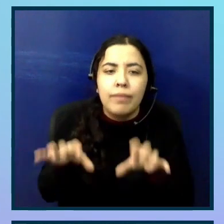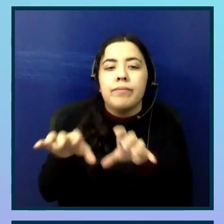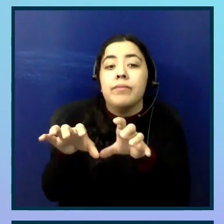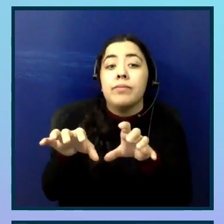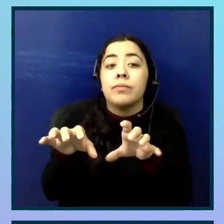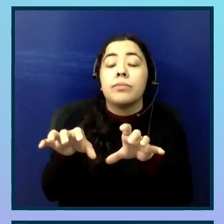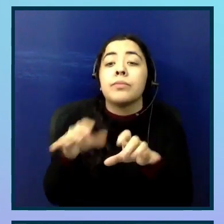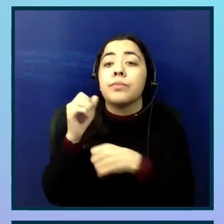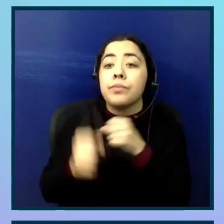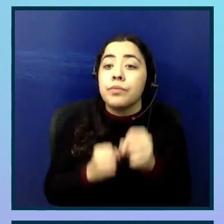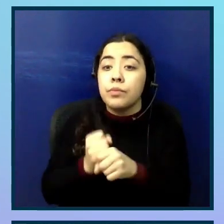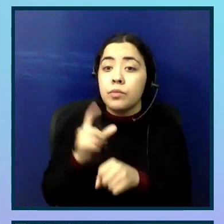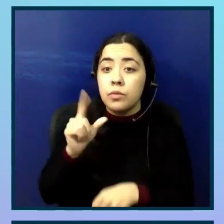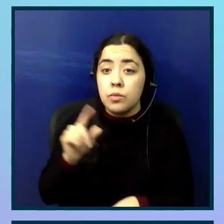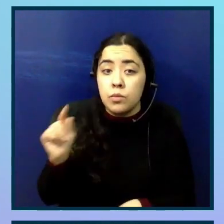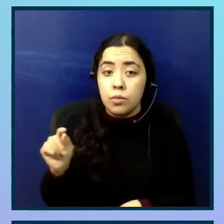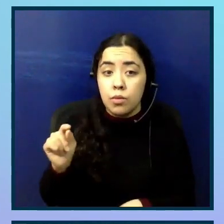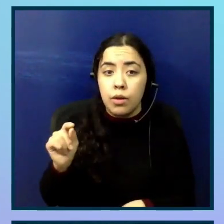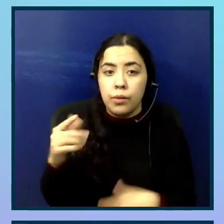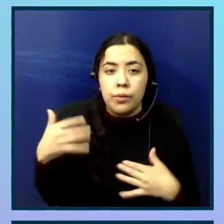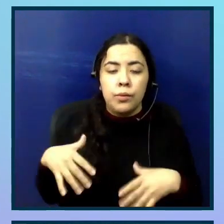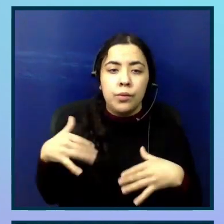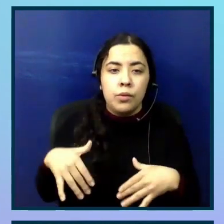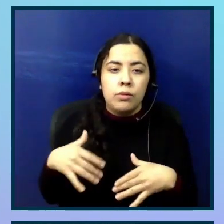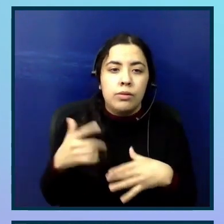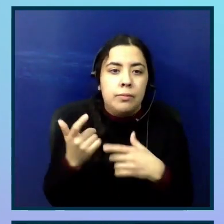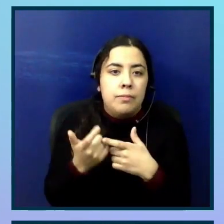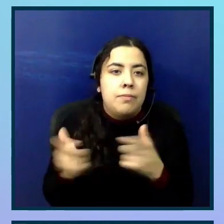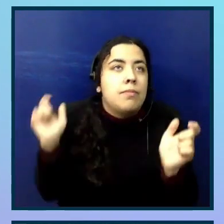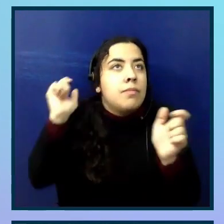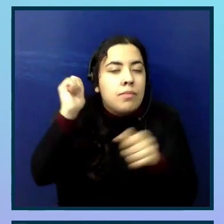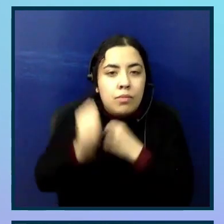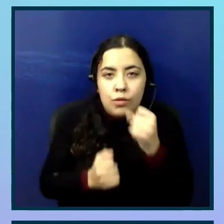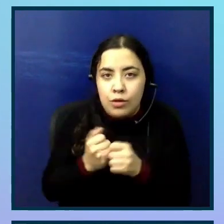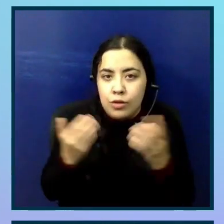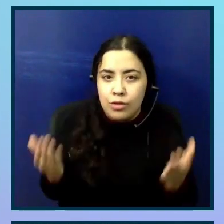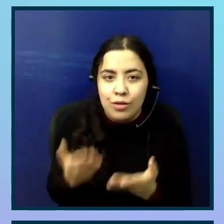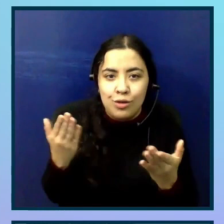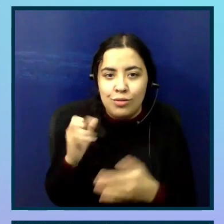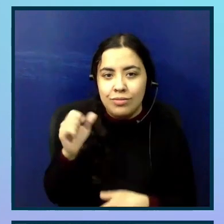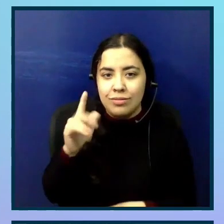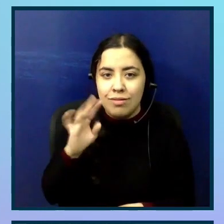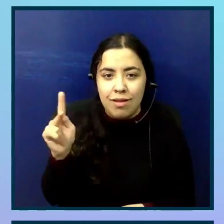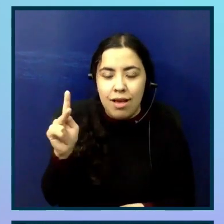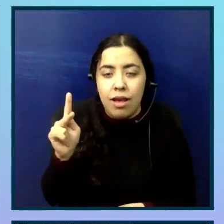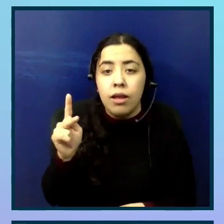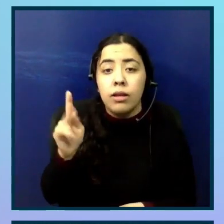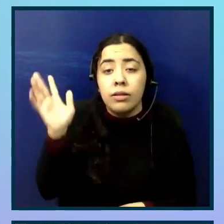2020 was a big year of scale for us. As companies shifted to working remotely,